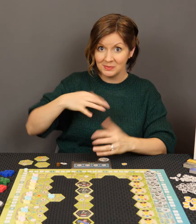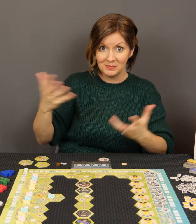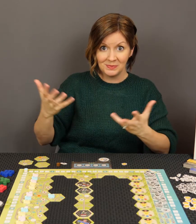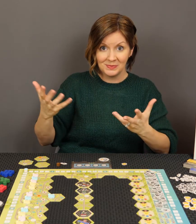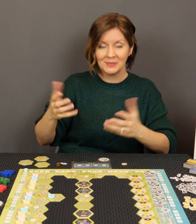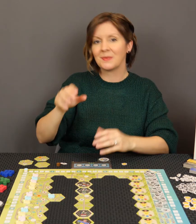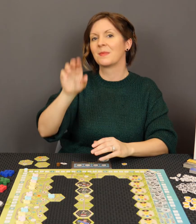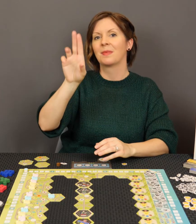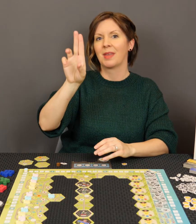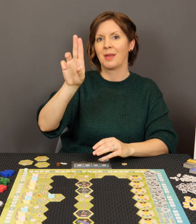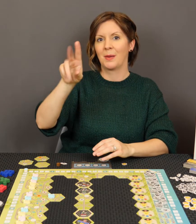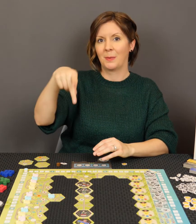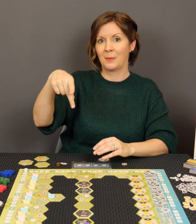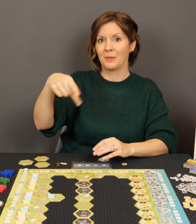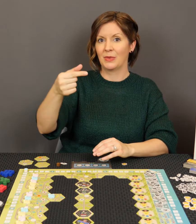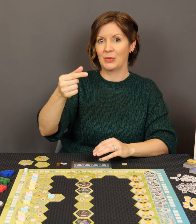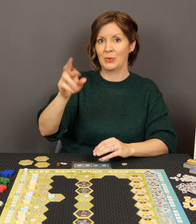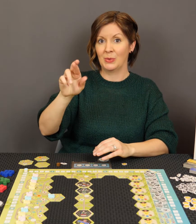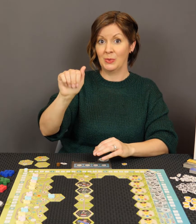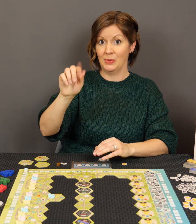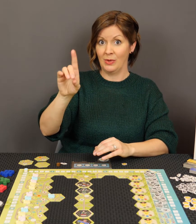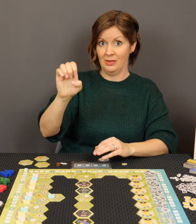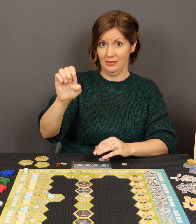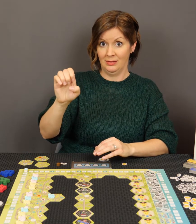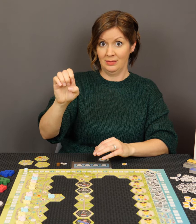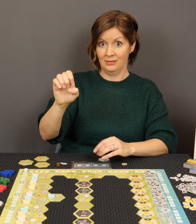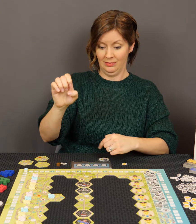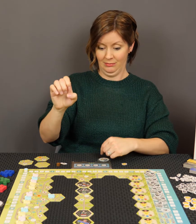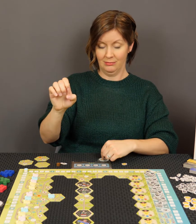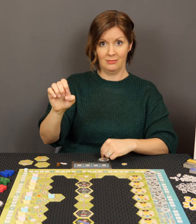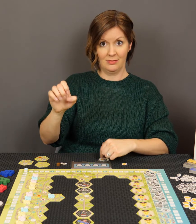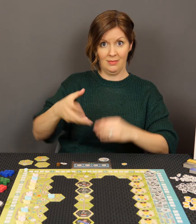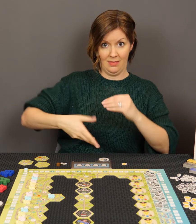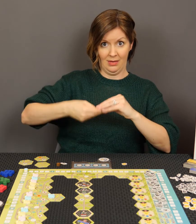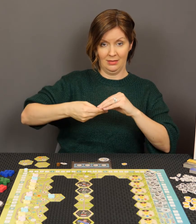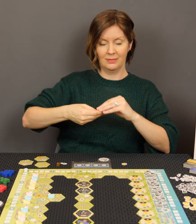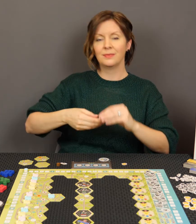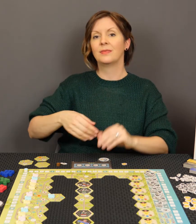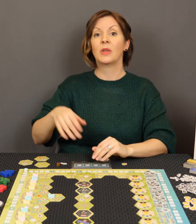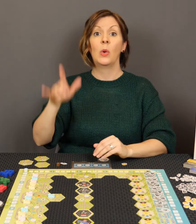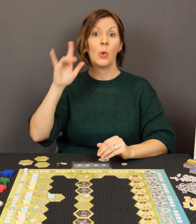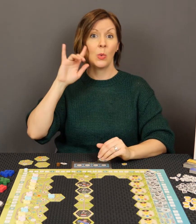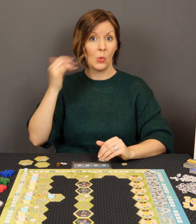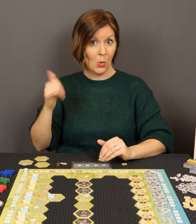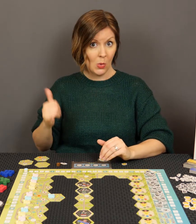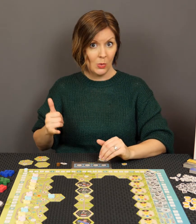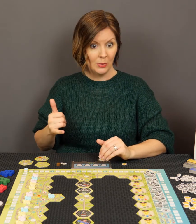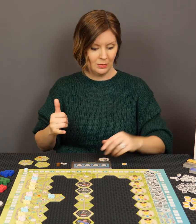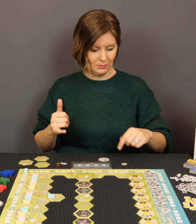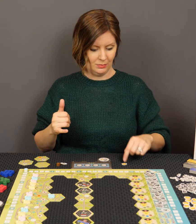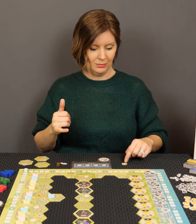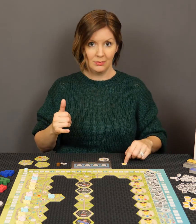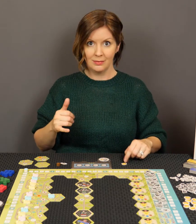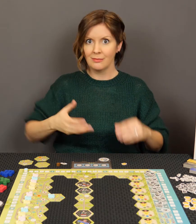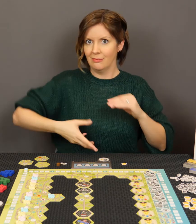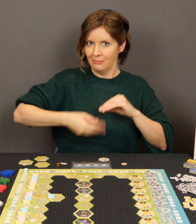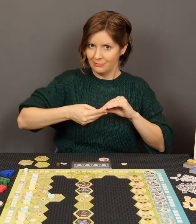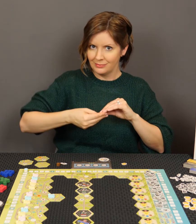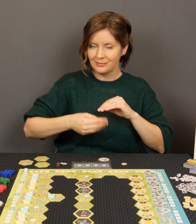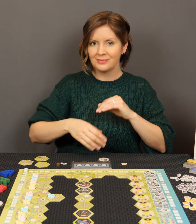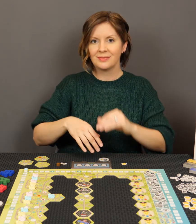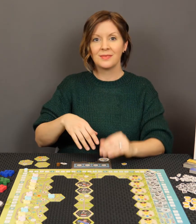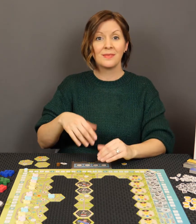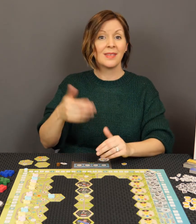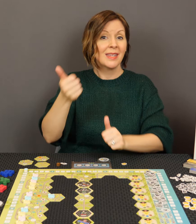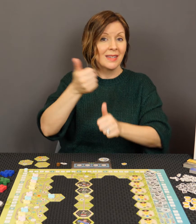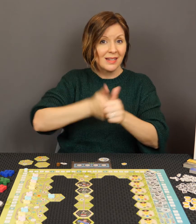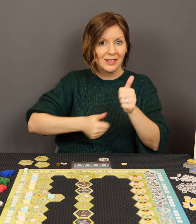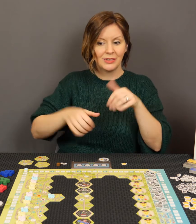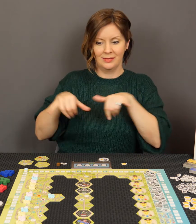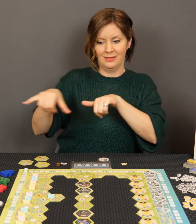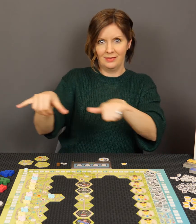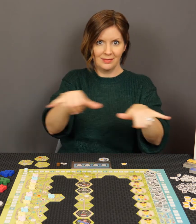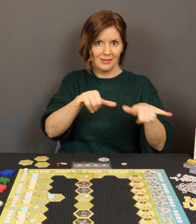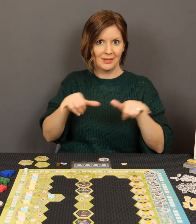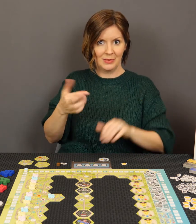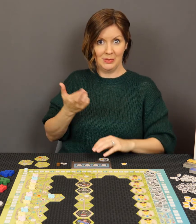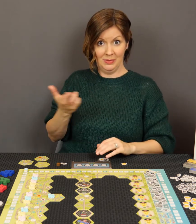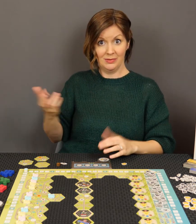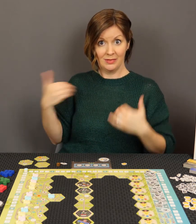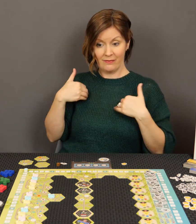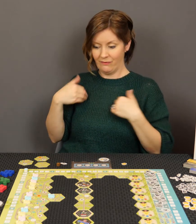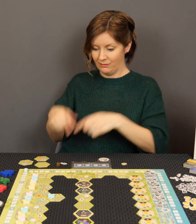So for final scoring, you want to add your upgrade tiles, your gold, every common resource